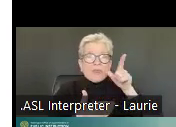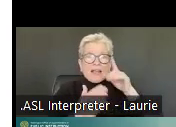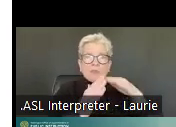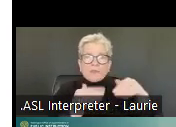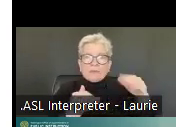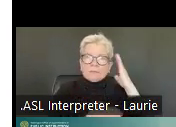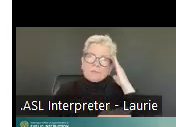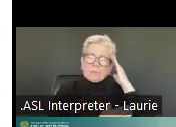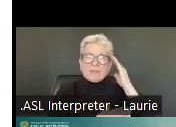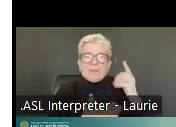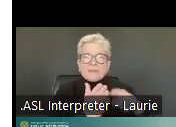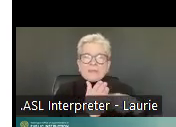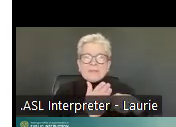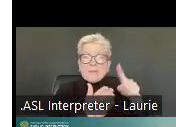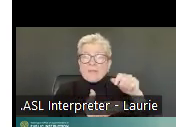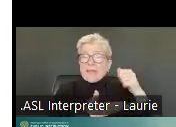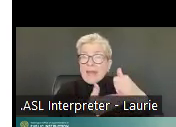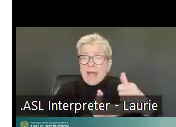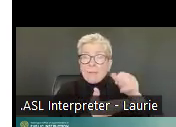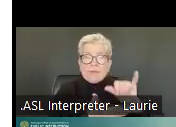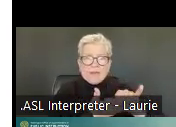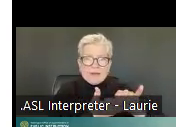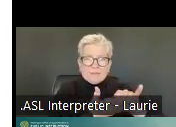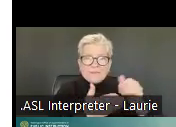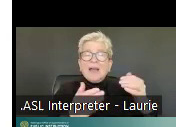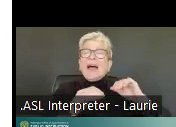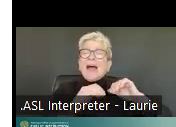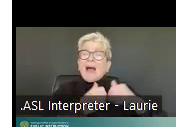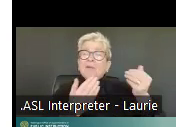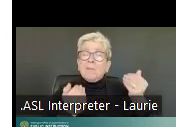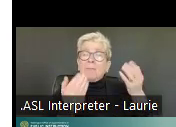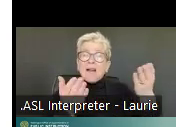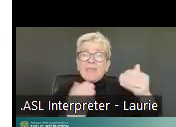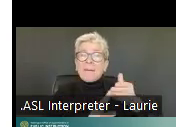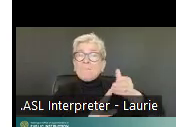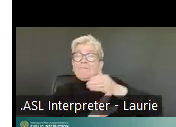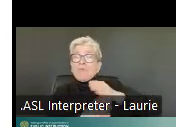they need help with that; and so think about how can you provide that before school starts,